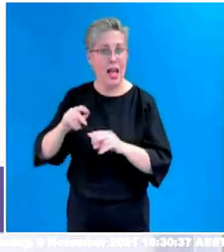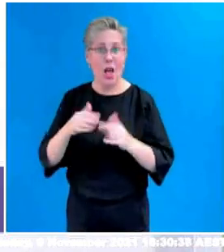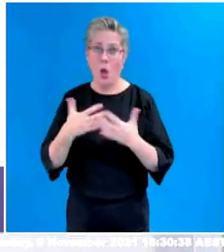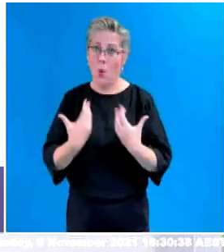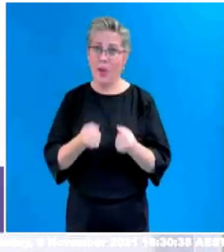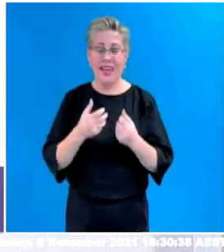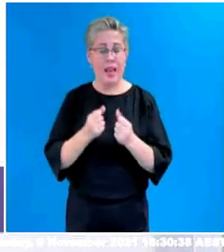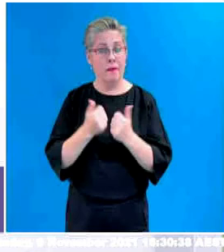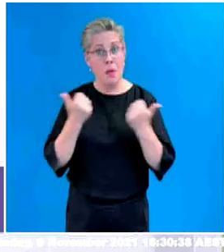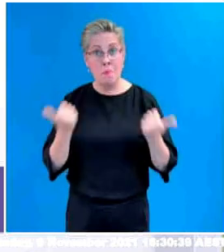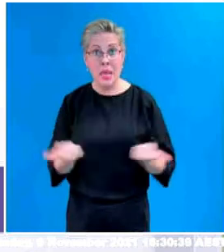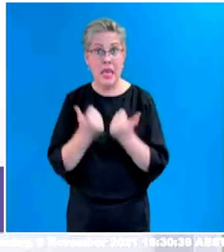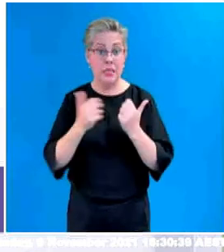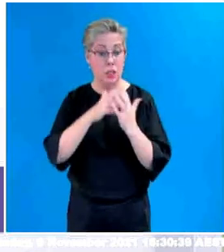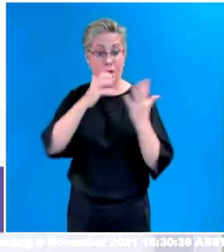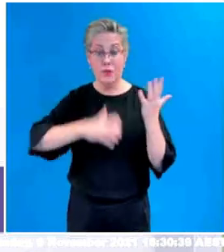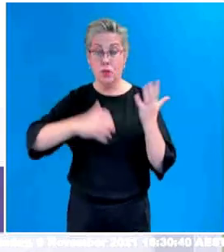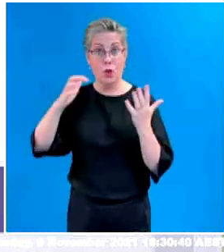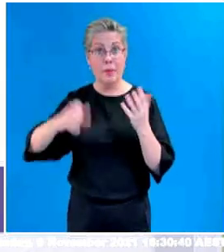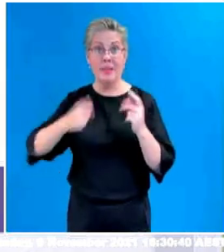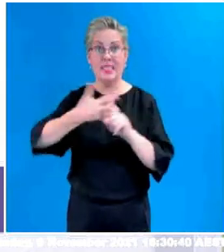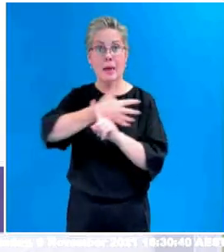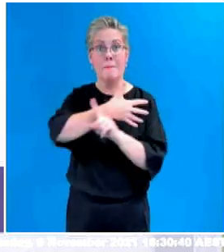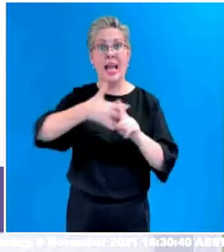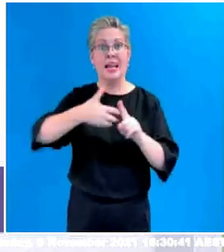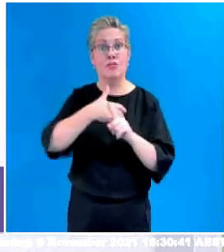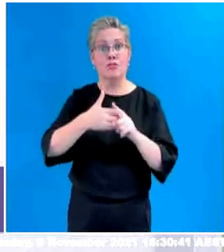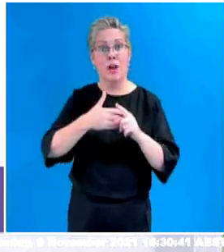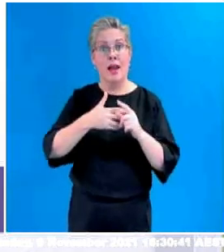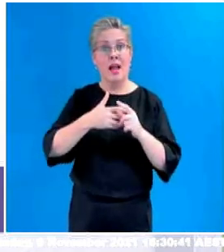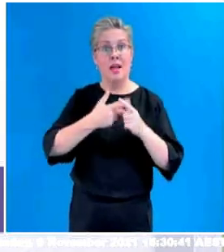So the parties were aware of background material that was available to the